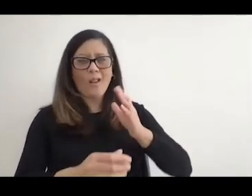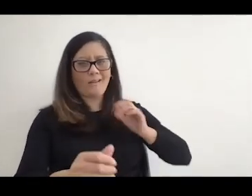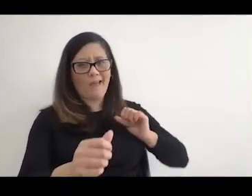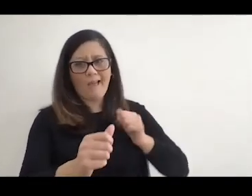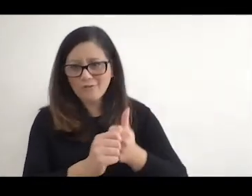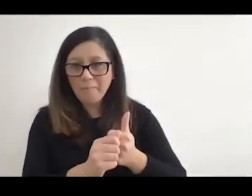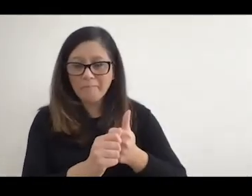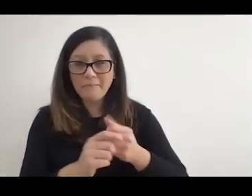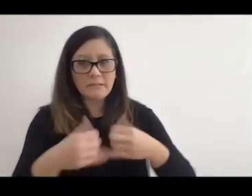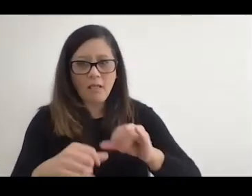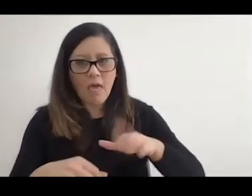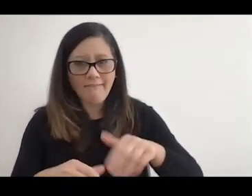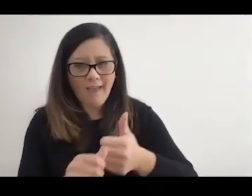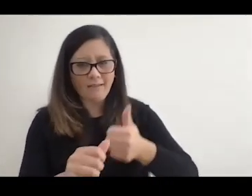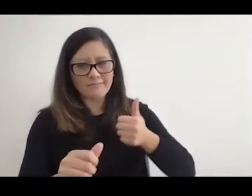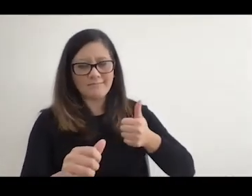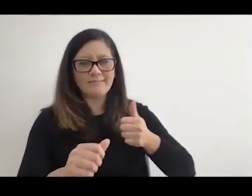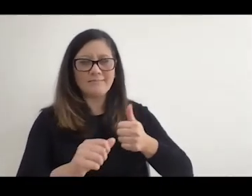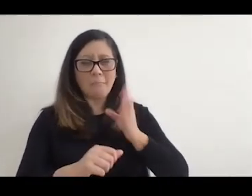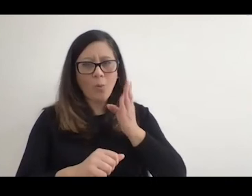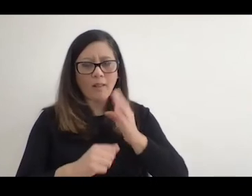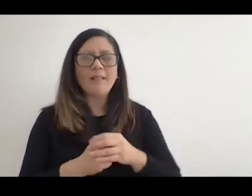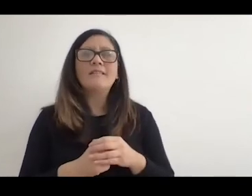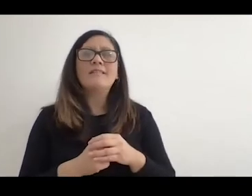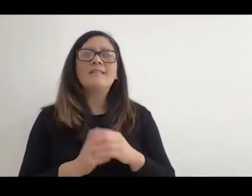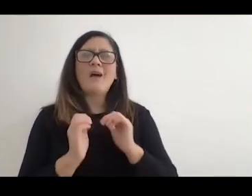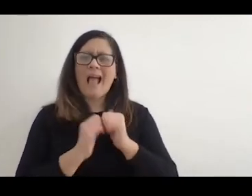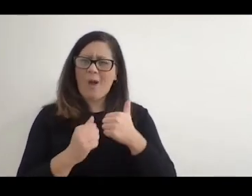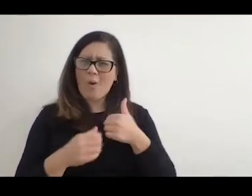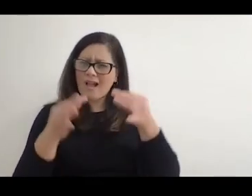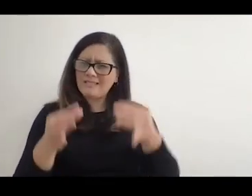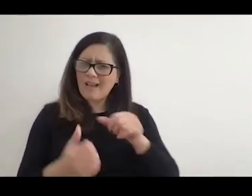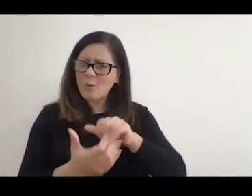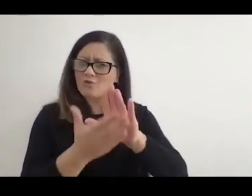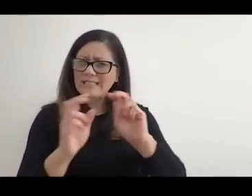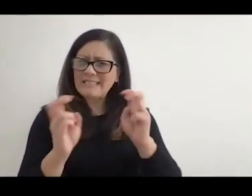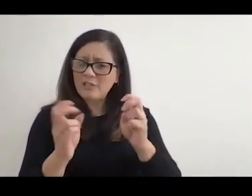quite caught up. This is how I decided to address the issue.